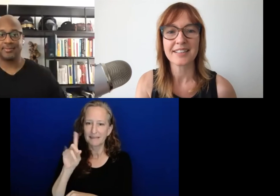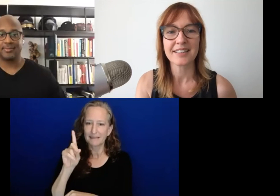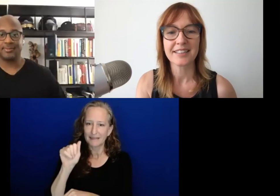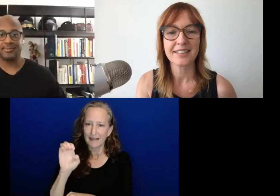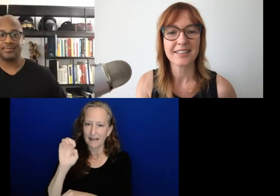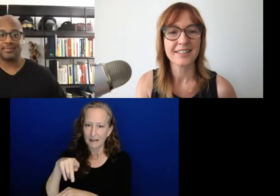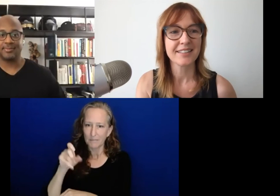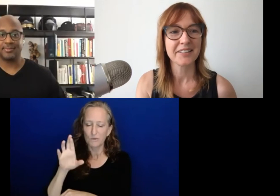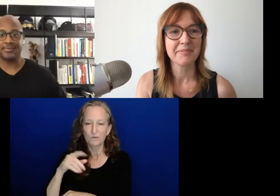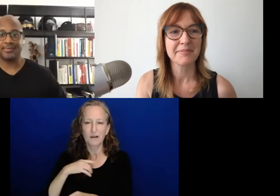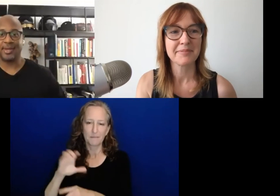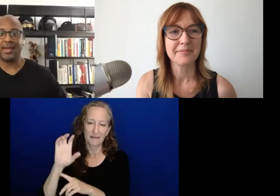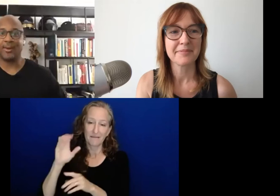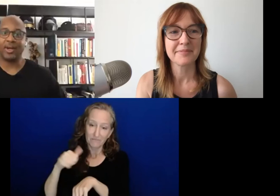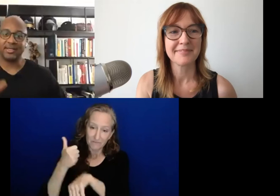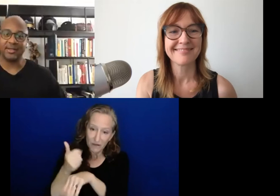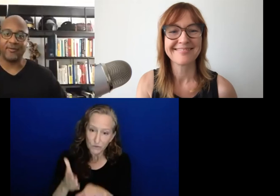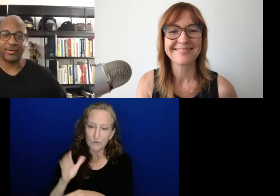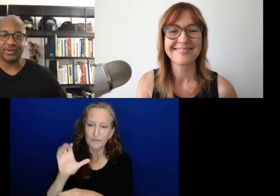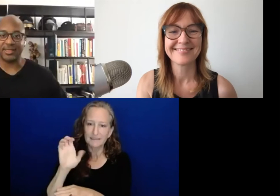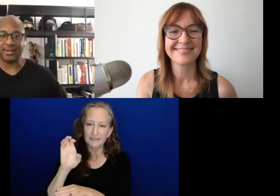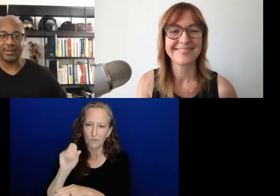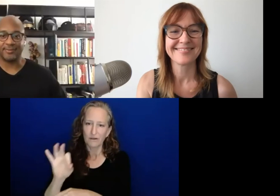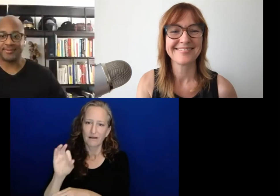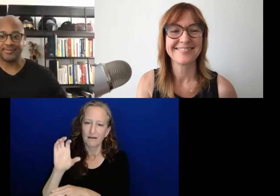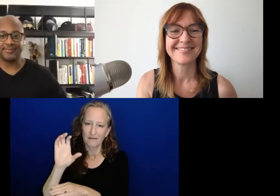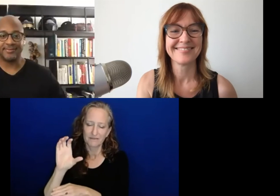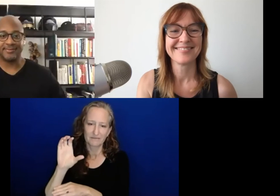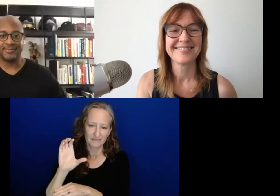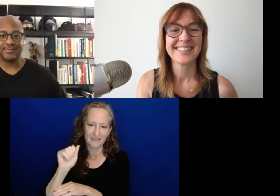Hi, I'm Wayne Sutton. Co-Founder and CTO